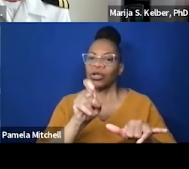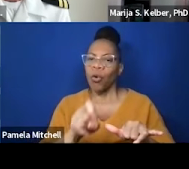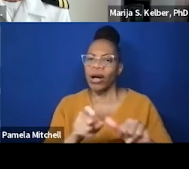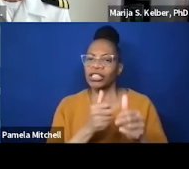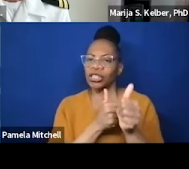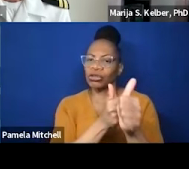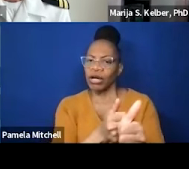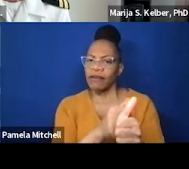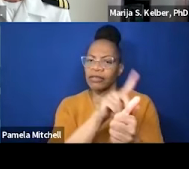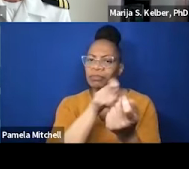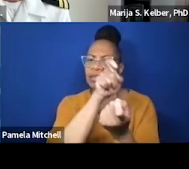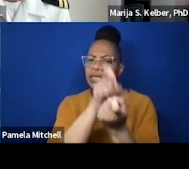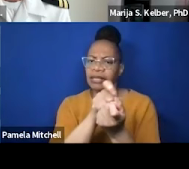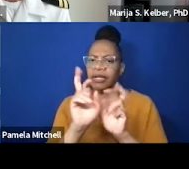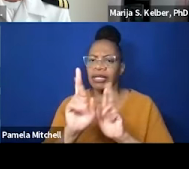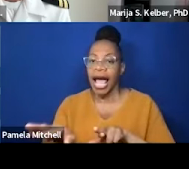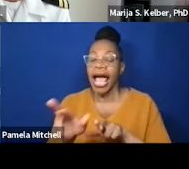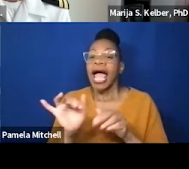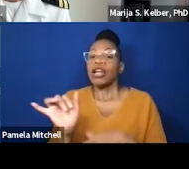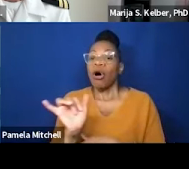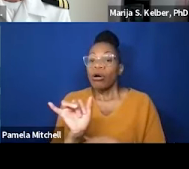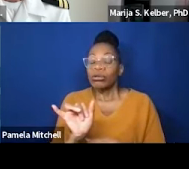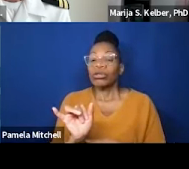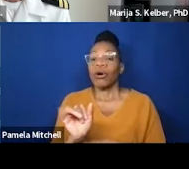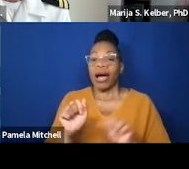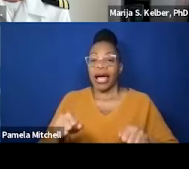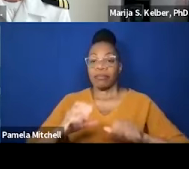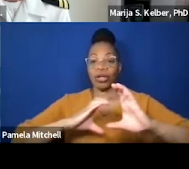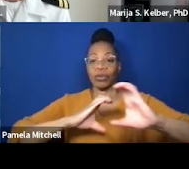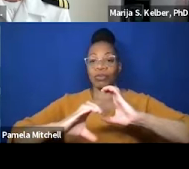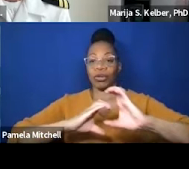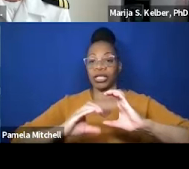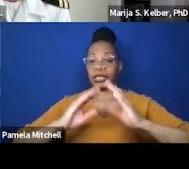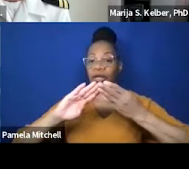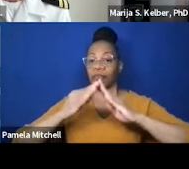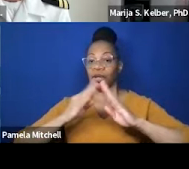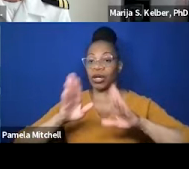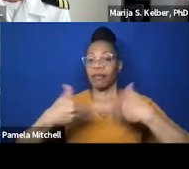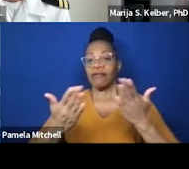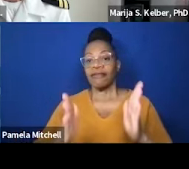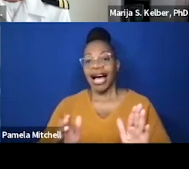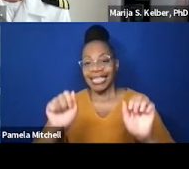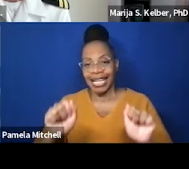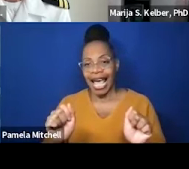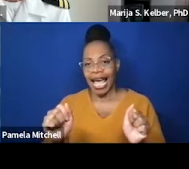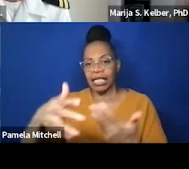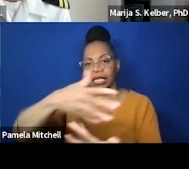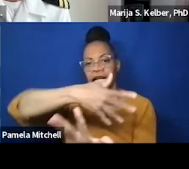and was able to communicate that to community providers so community providers could engage with those veterans. And then very similarly in state